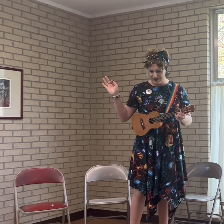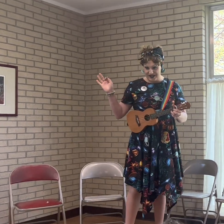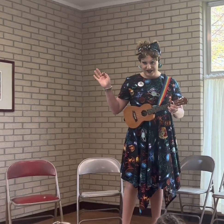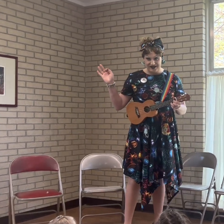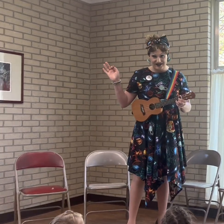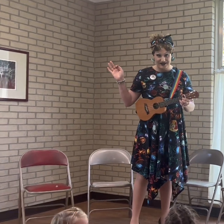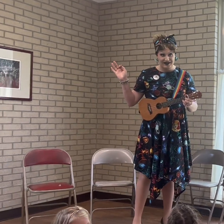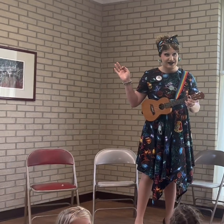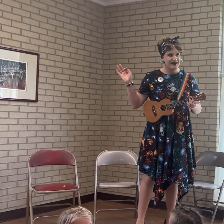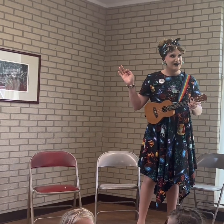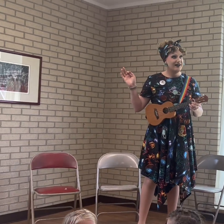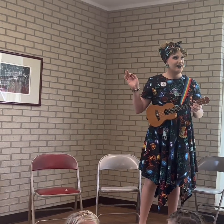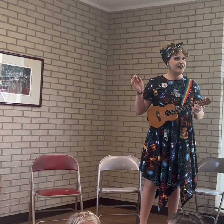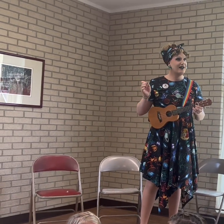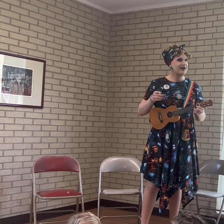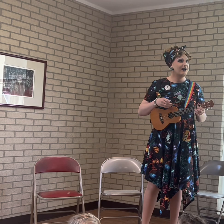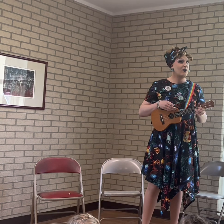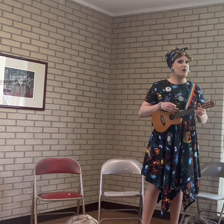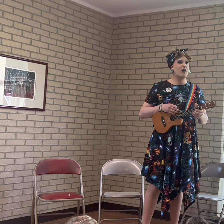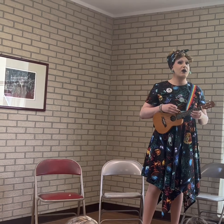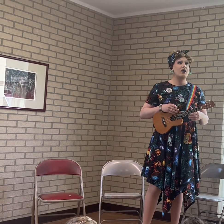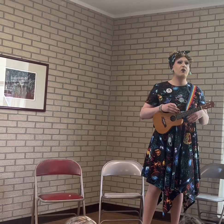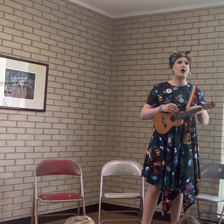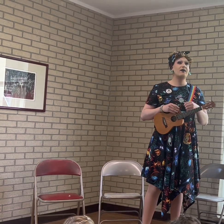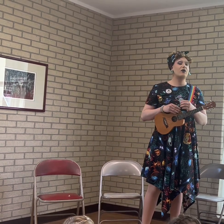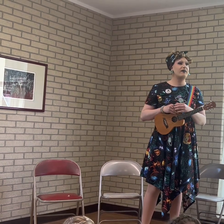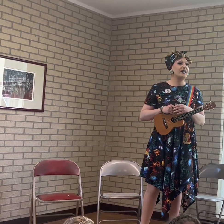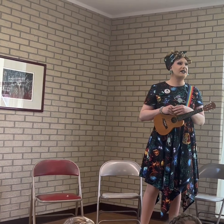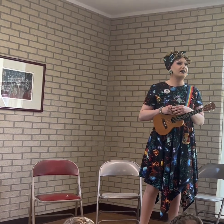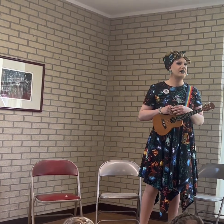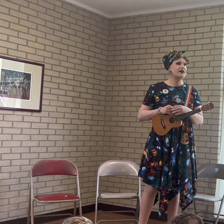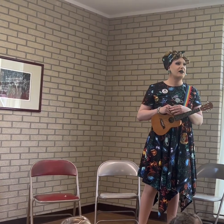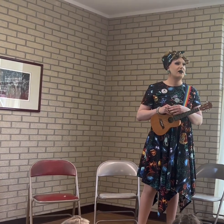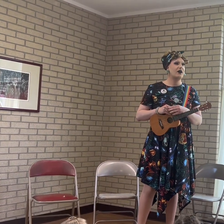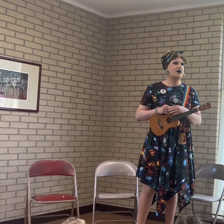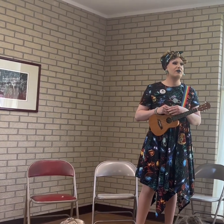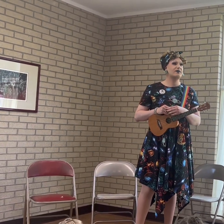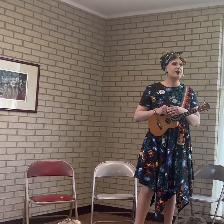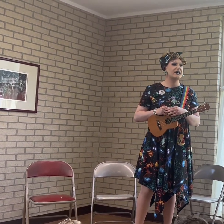Mr. Dale: We gotta wait one more minute. Miss Cali: One more minute? Oh there's more